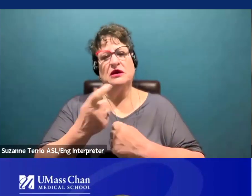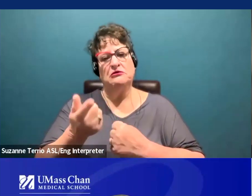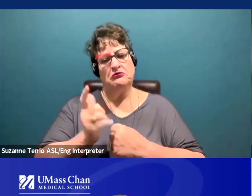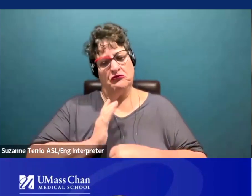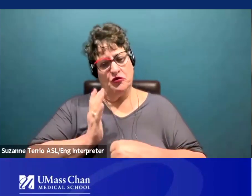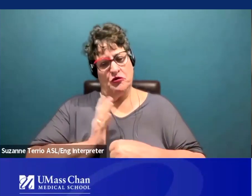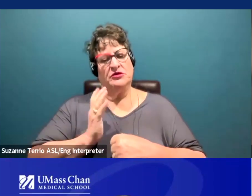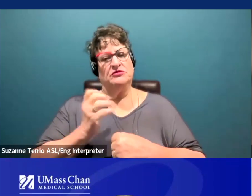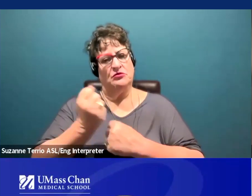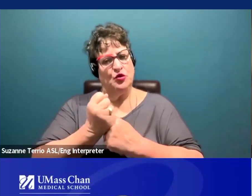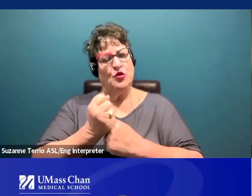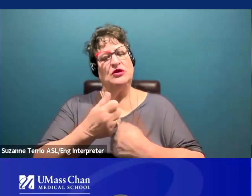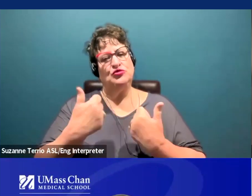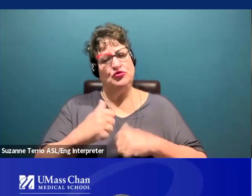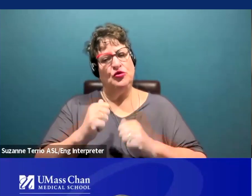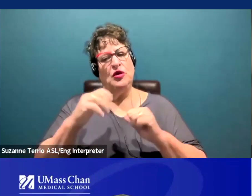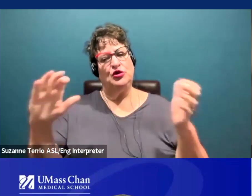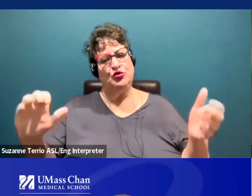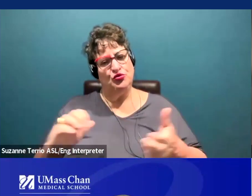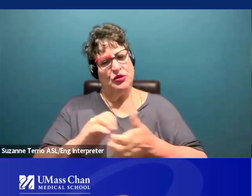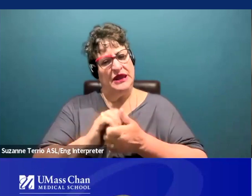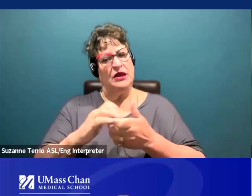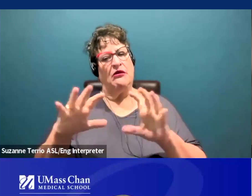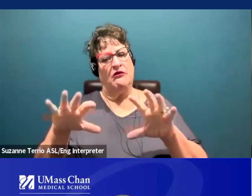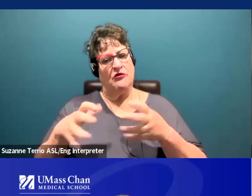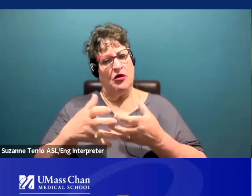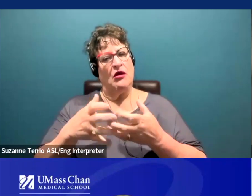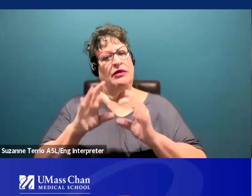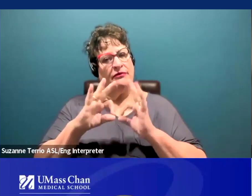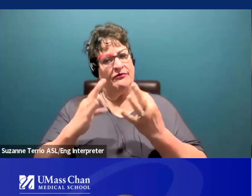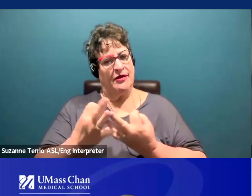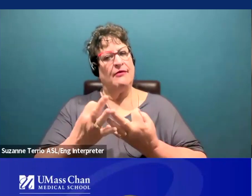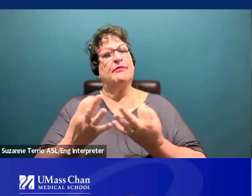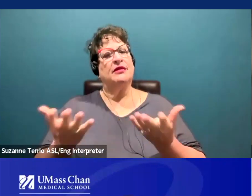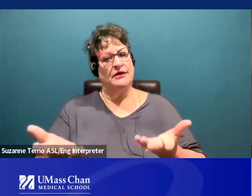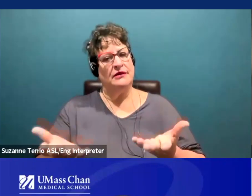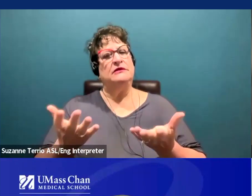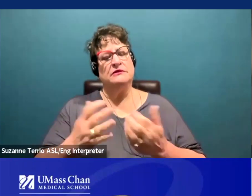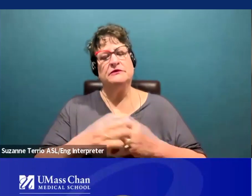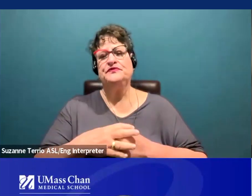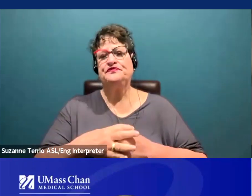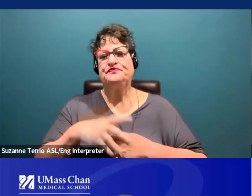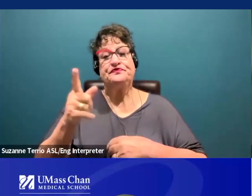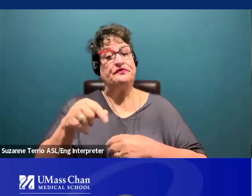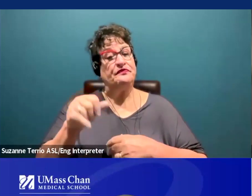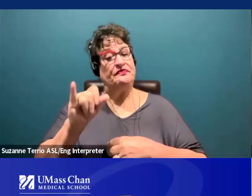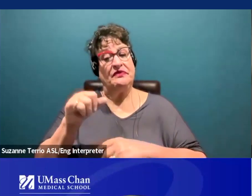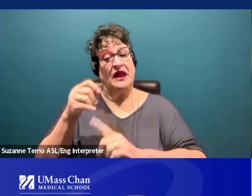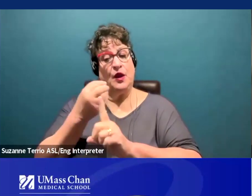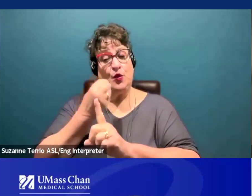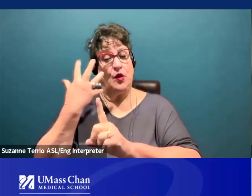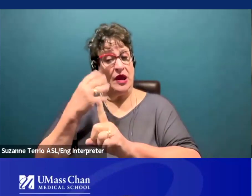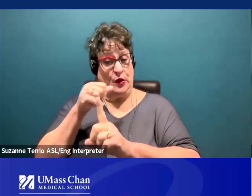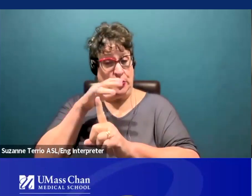And the reality is in the Sarah Gordon case, she is white and folks who are white have different experiences in